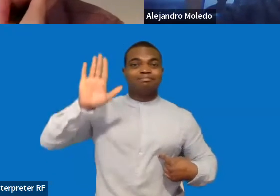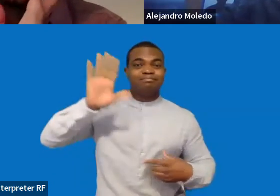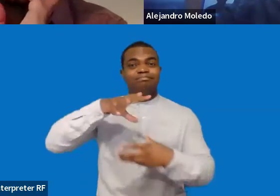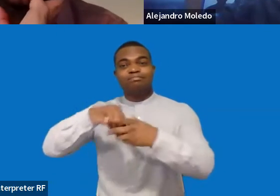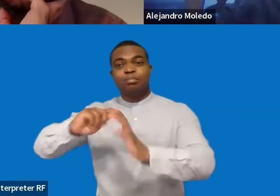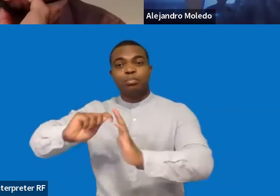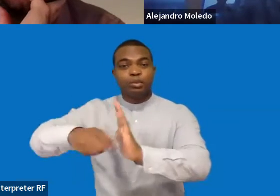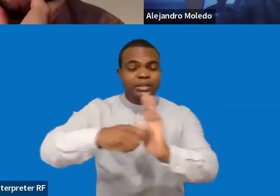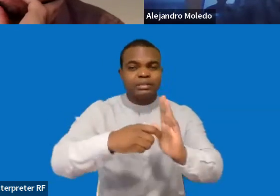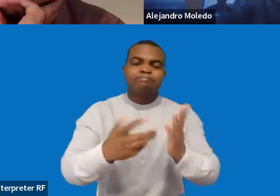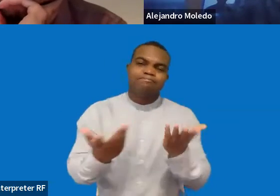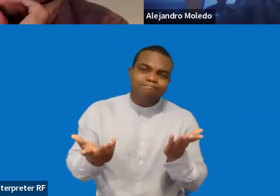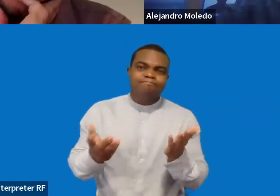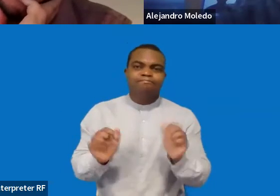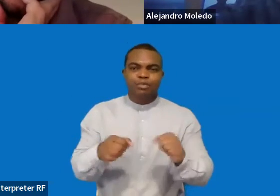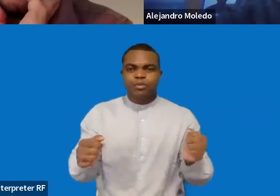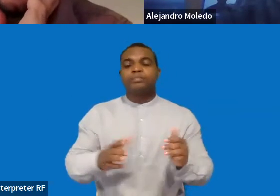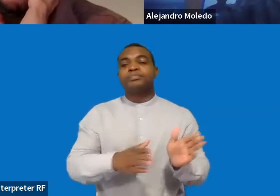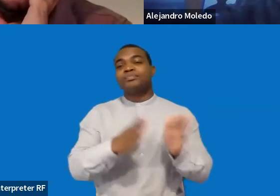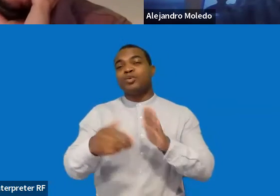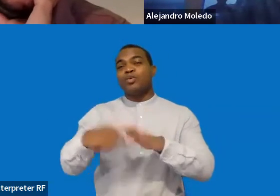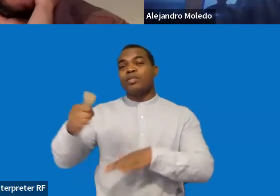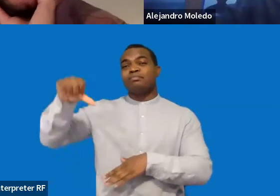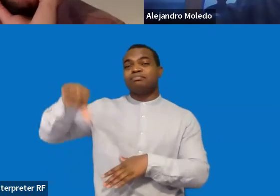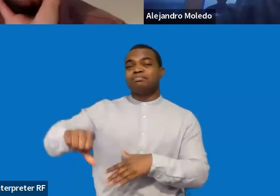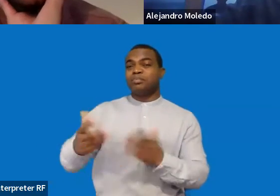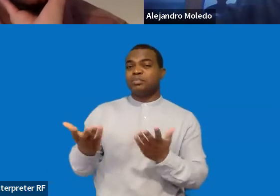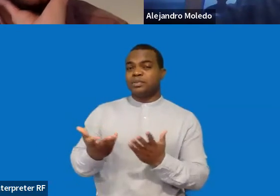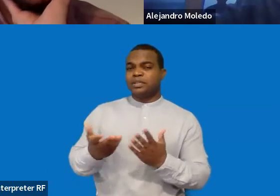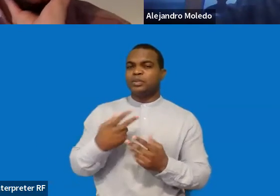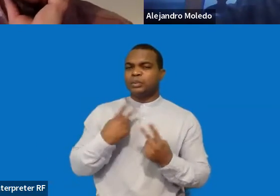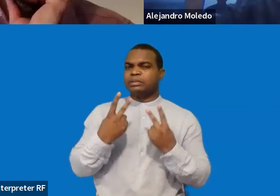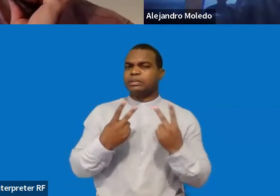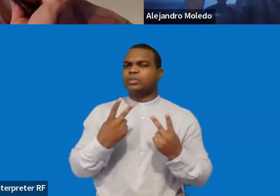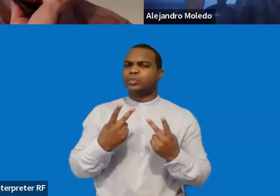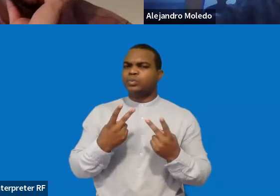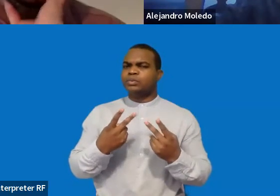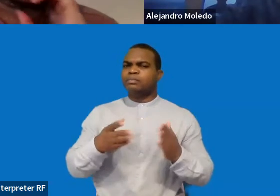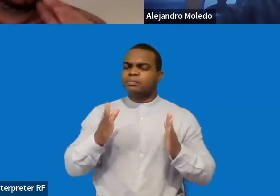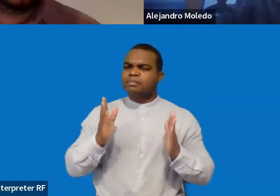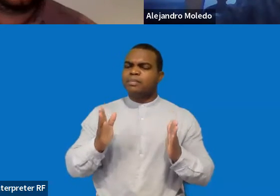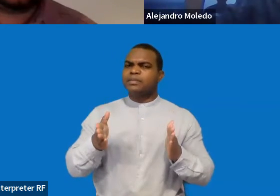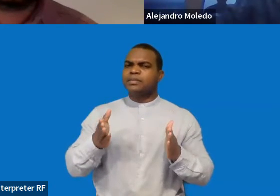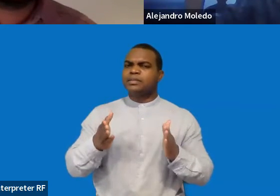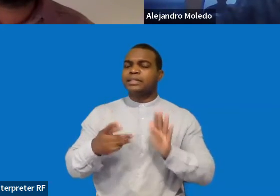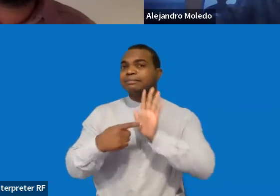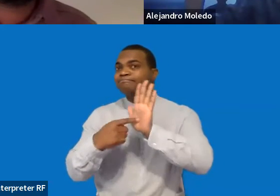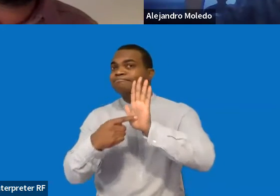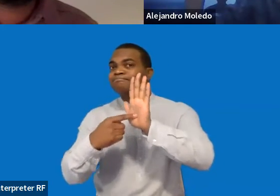We thought that the EU institutions should also take responsibility in raising awareness